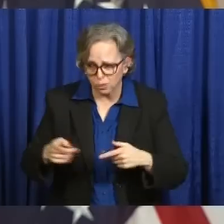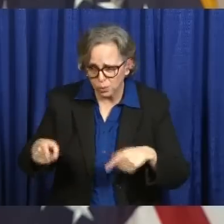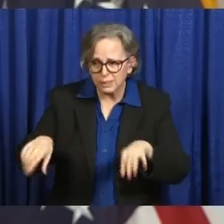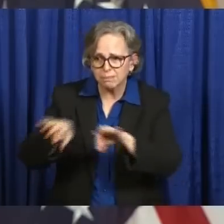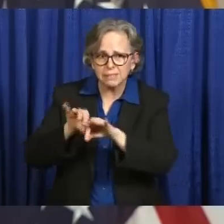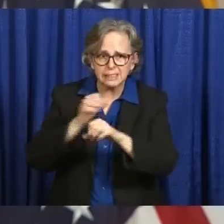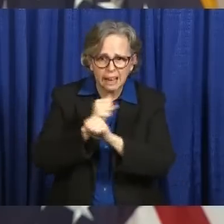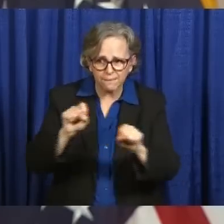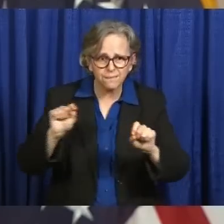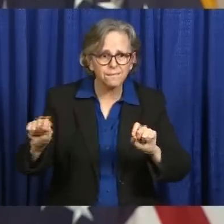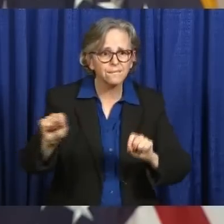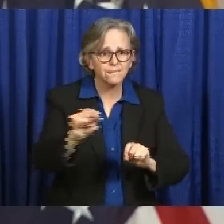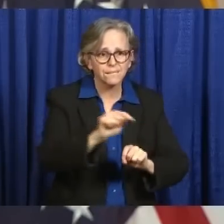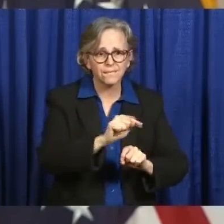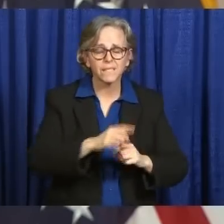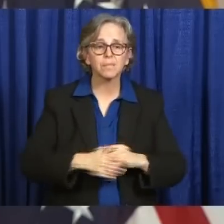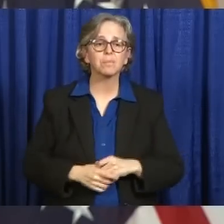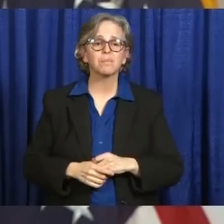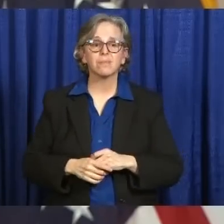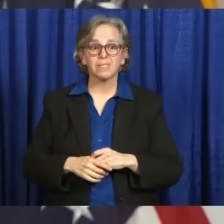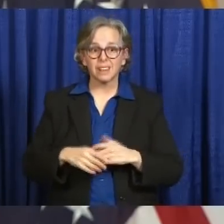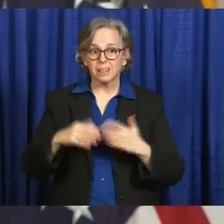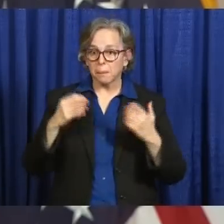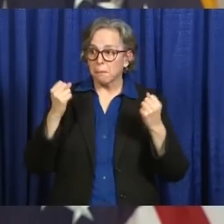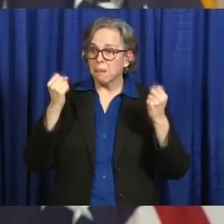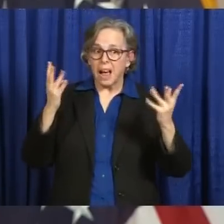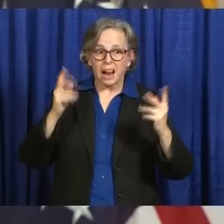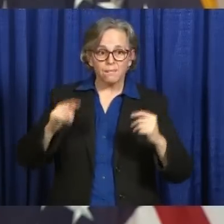EVERY DAY. WE ALSO KNOW THAT